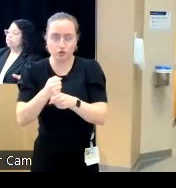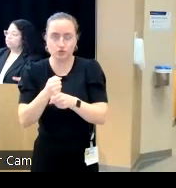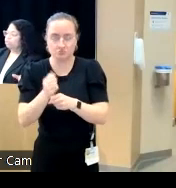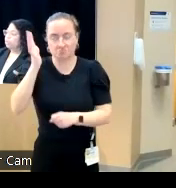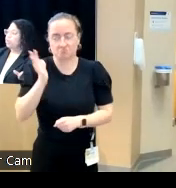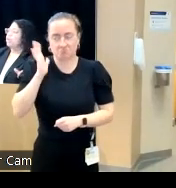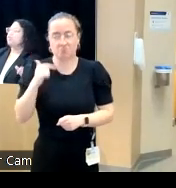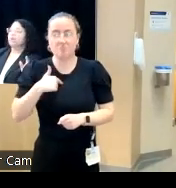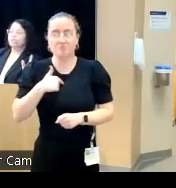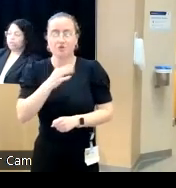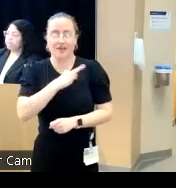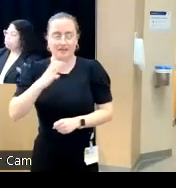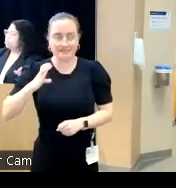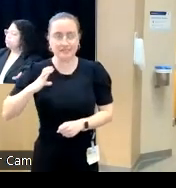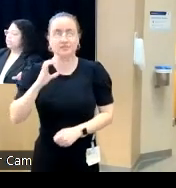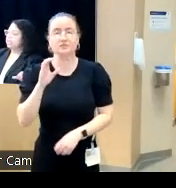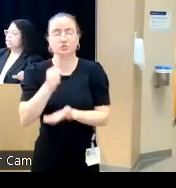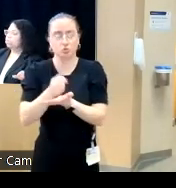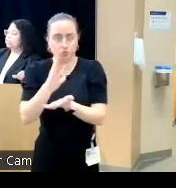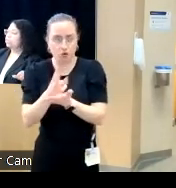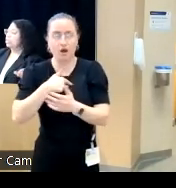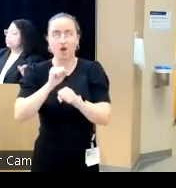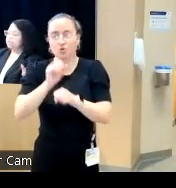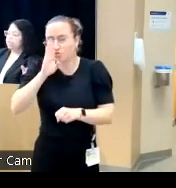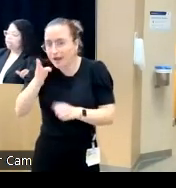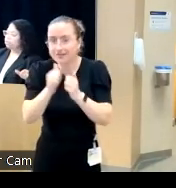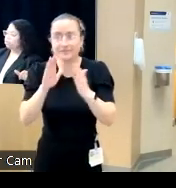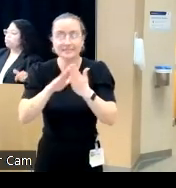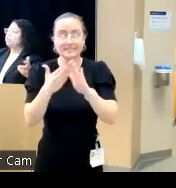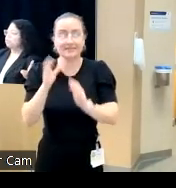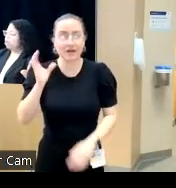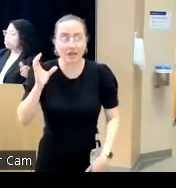the College of Social Work worked directly with the city of Columbus city councilwoman who's